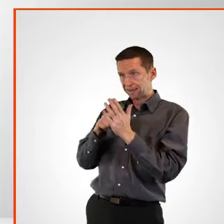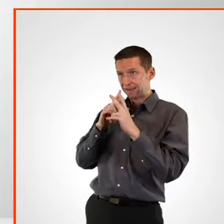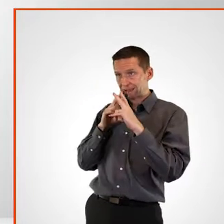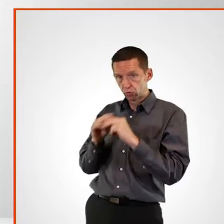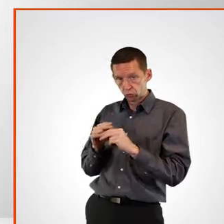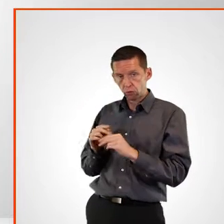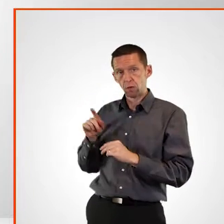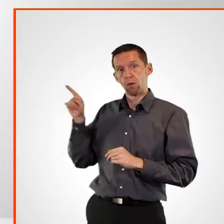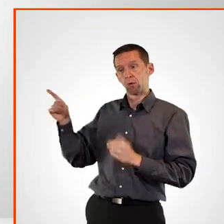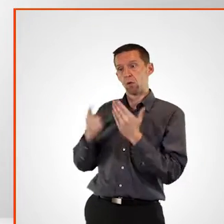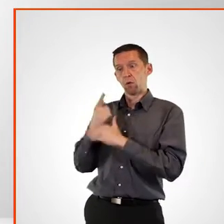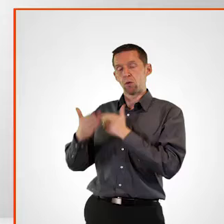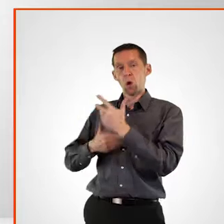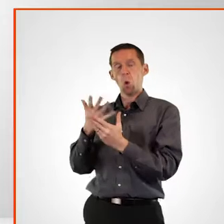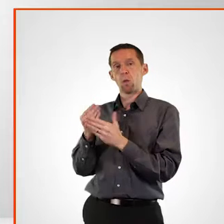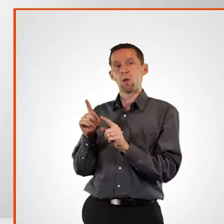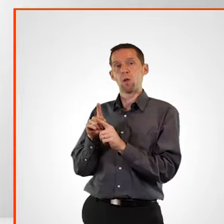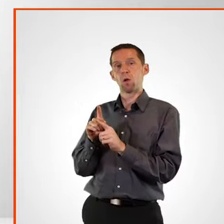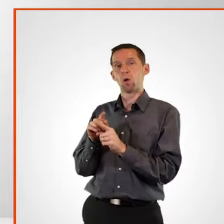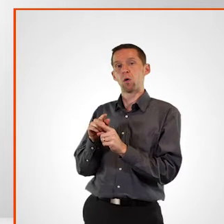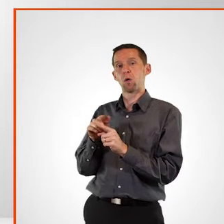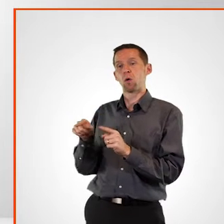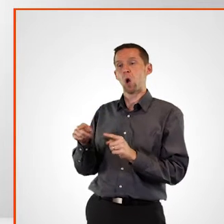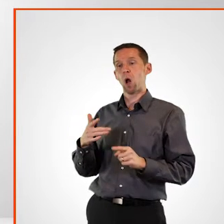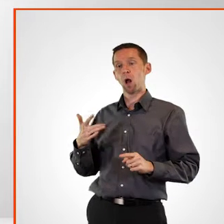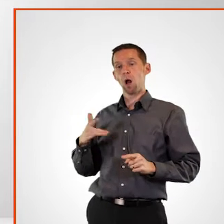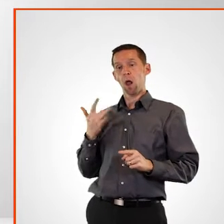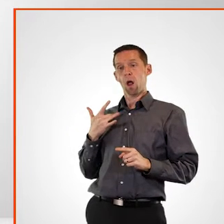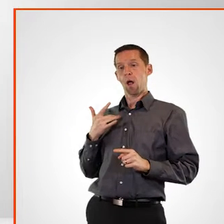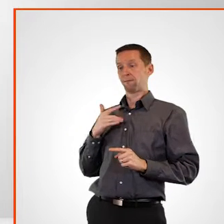these were all administered using recorded voice, not live voice,